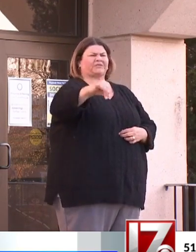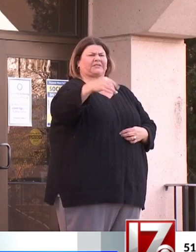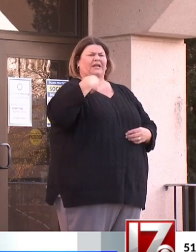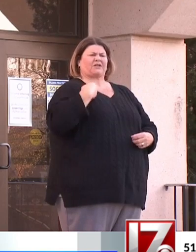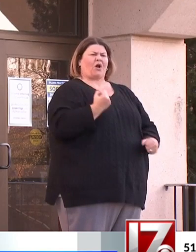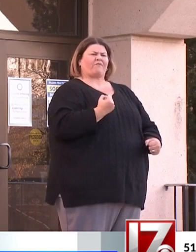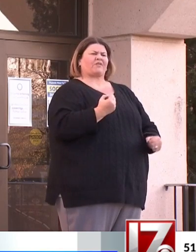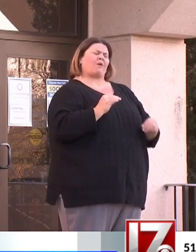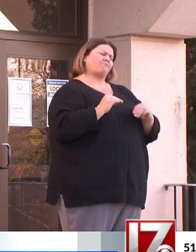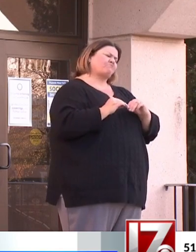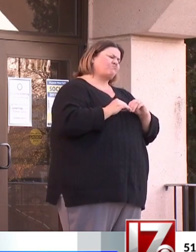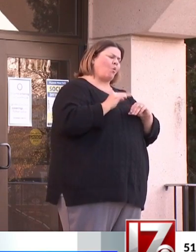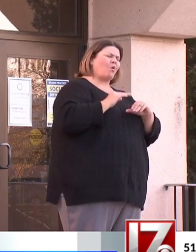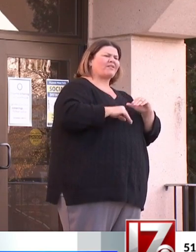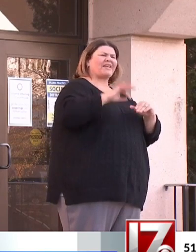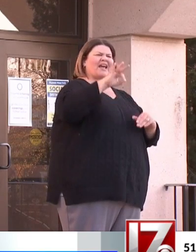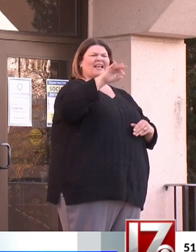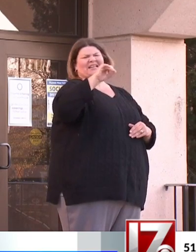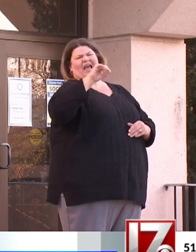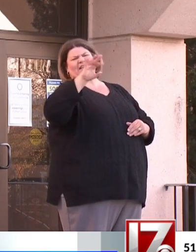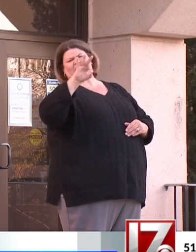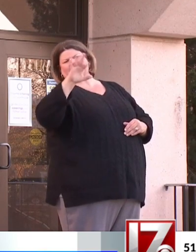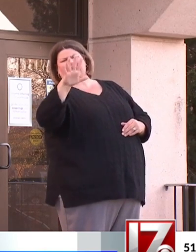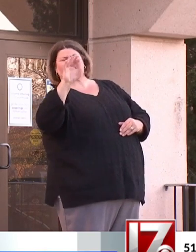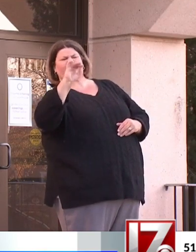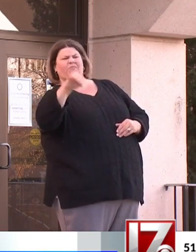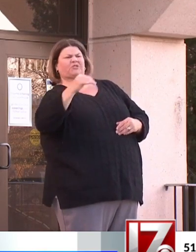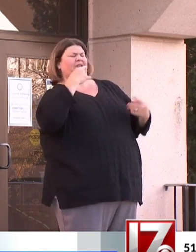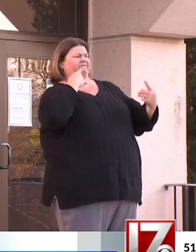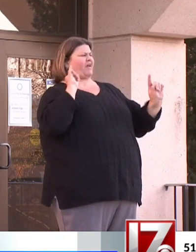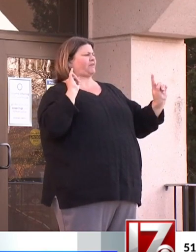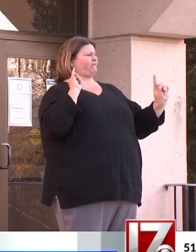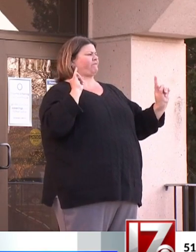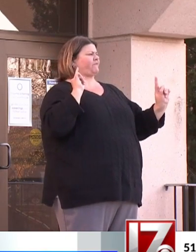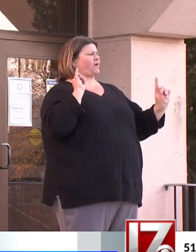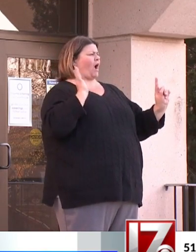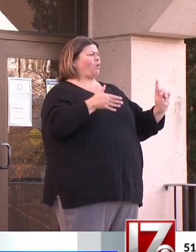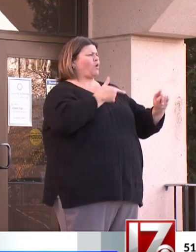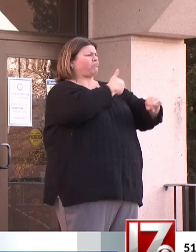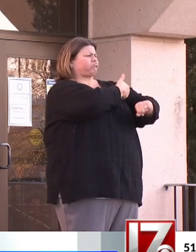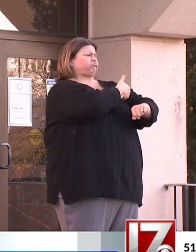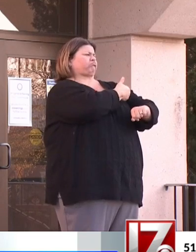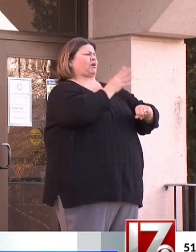I WILL TAKE THE VACCINE THE MOMENT IT IS AVAILABLE. I AM 100 PERCENT CONFIDENT IN IT.